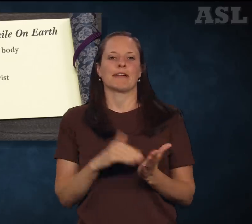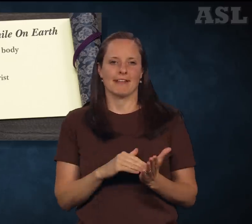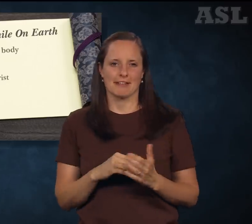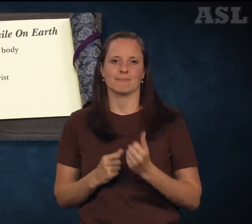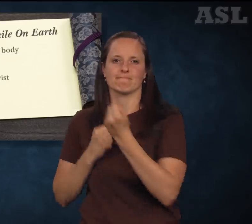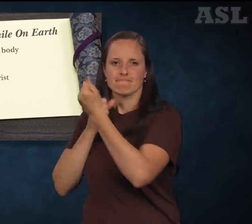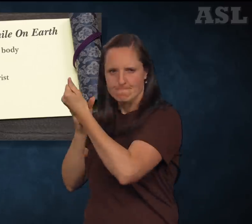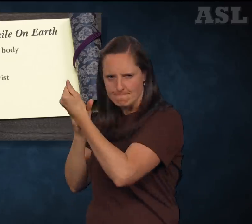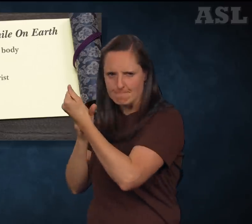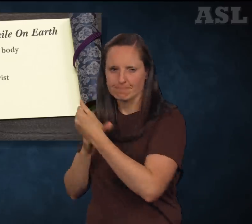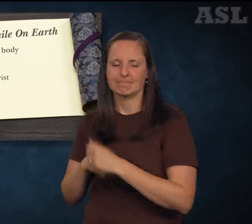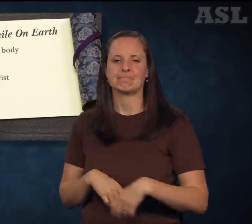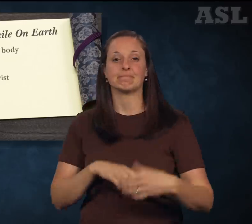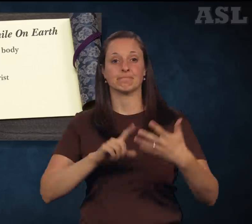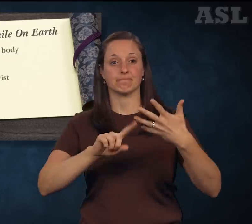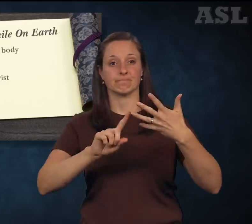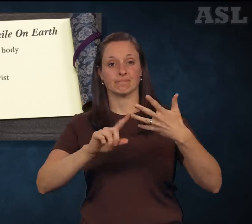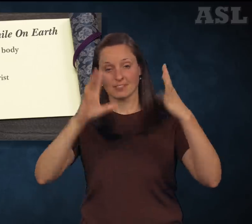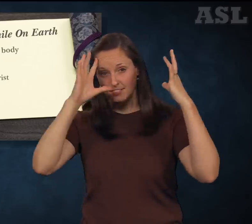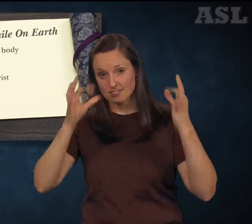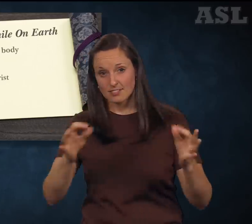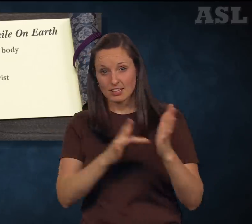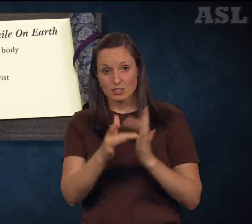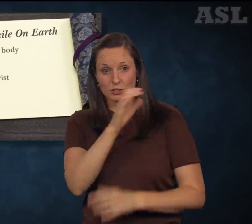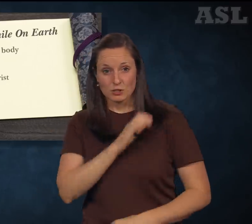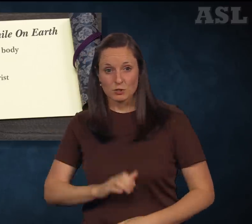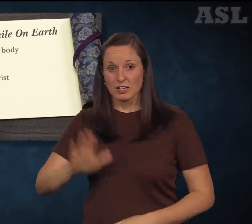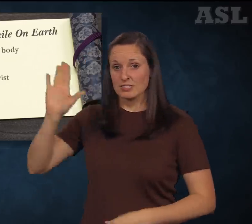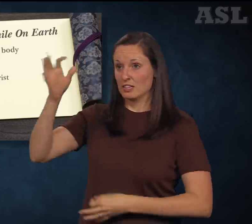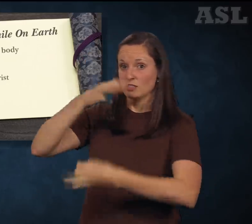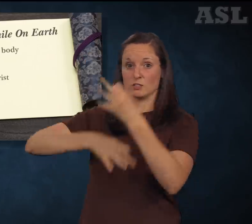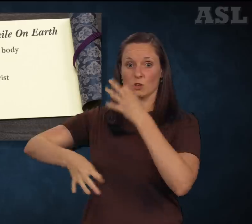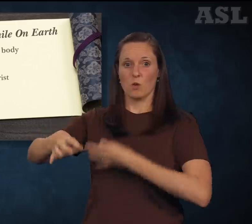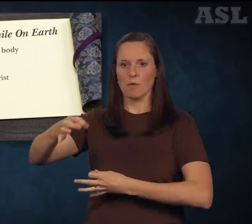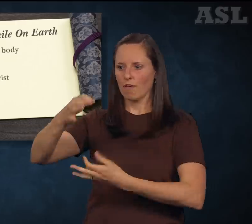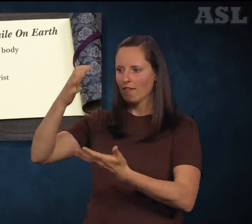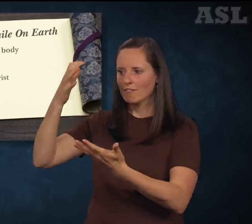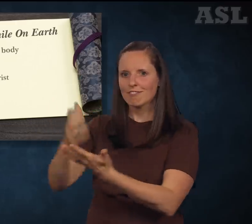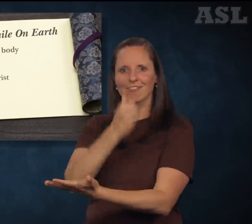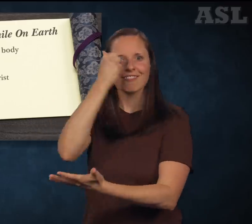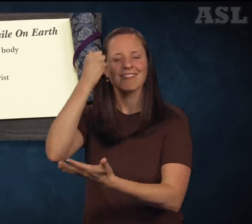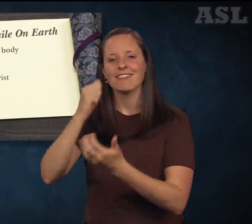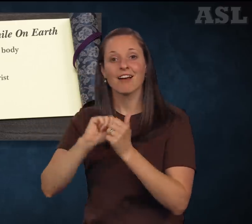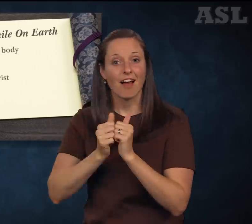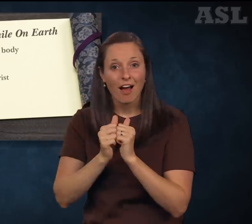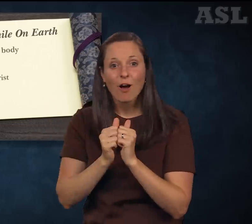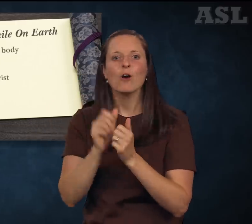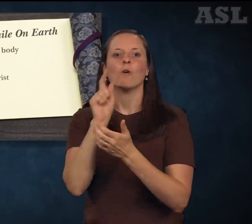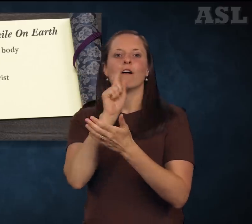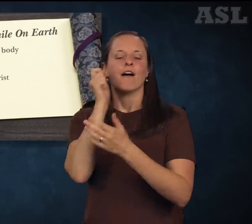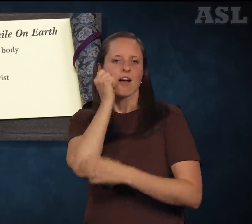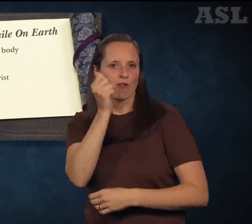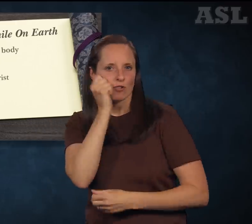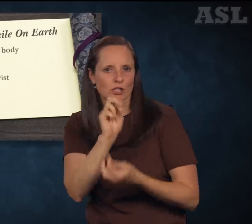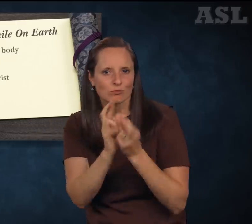CHOOSE TO REPENT DAILY AND PARTAKE OF THE